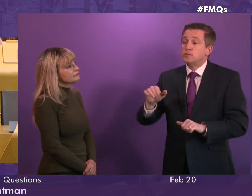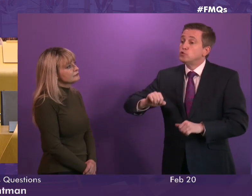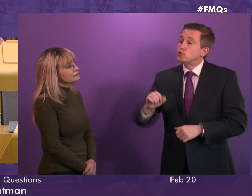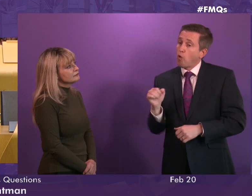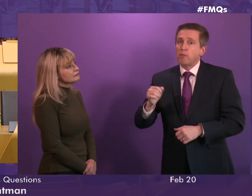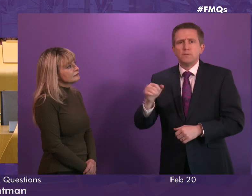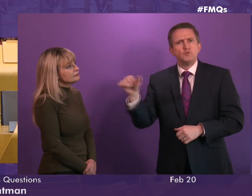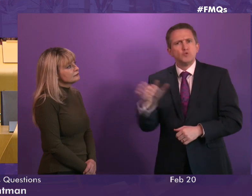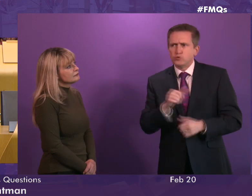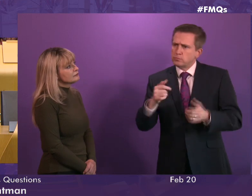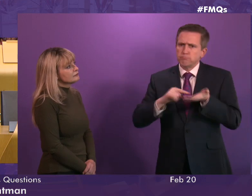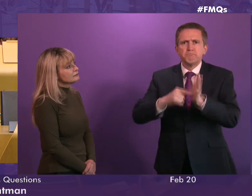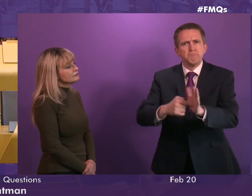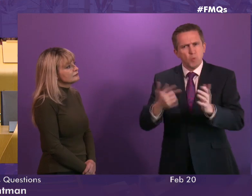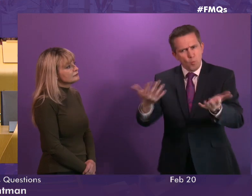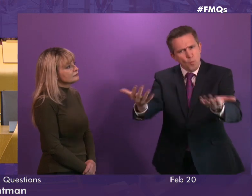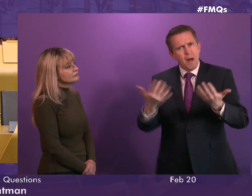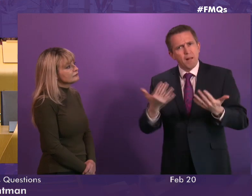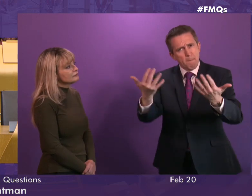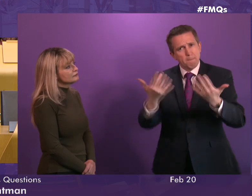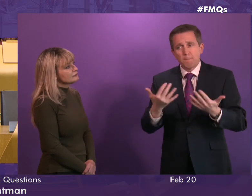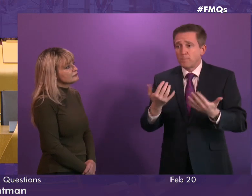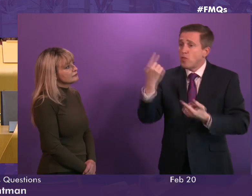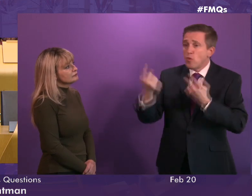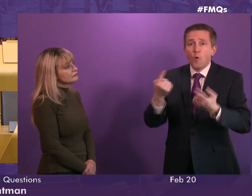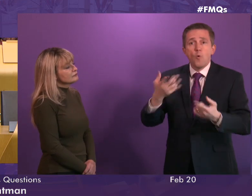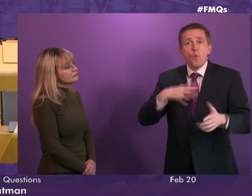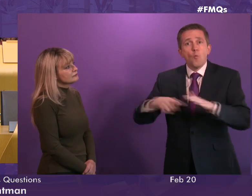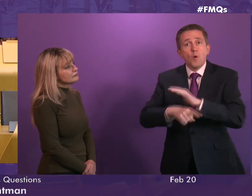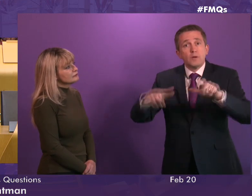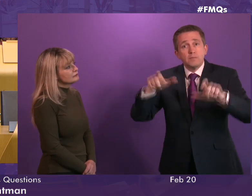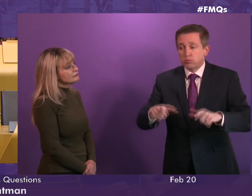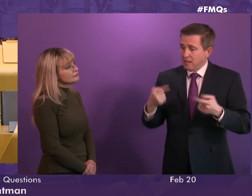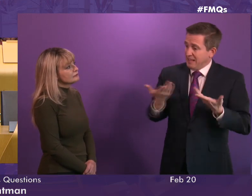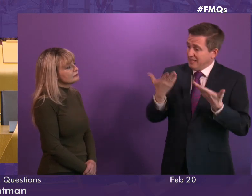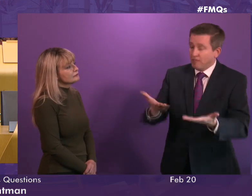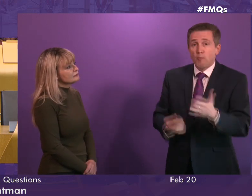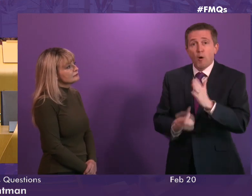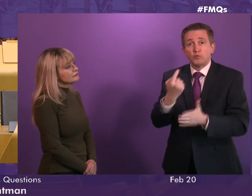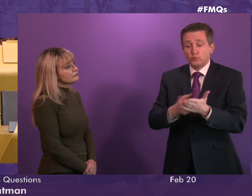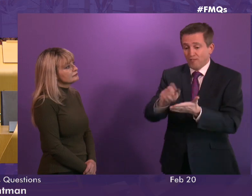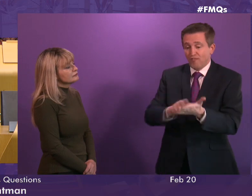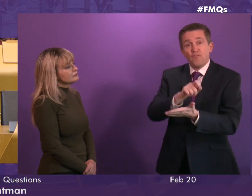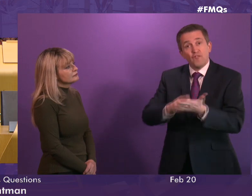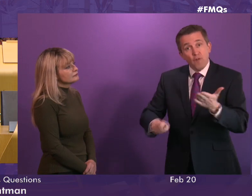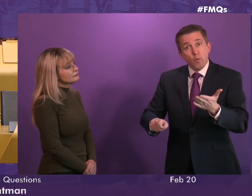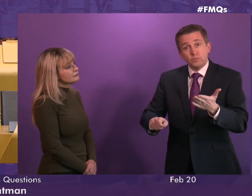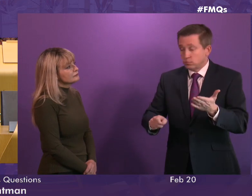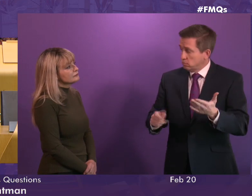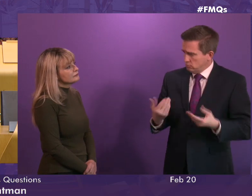is more welcoming if we gave those who seek asylum here the right to vote through the Scottish Elections (Franchise and Representation) Bill, which we will consider today?